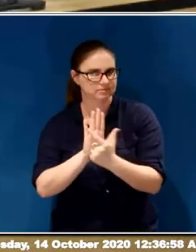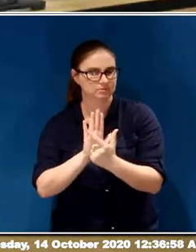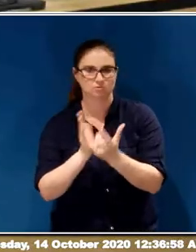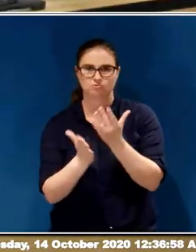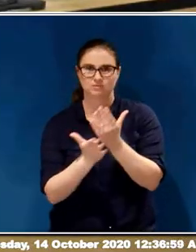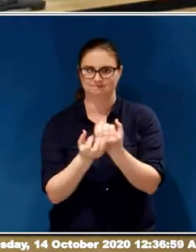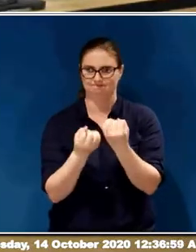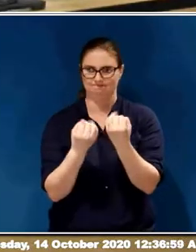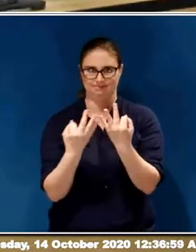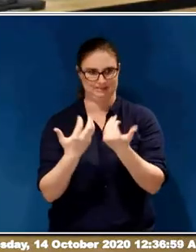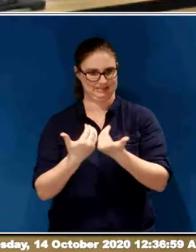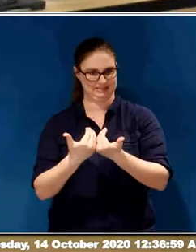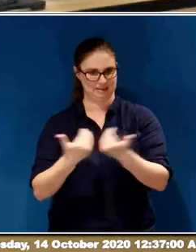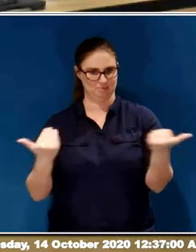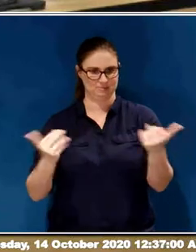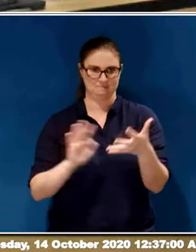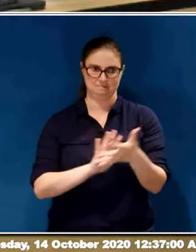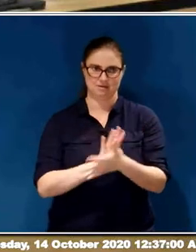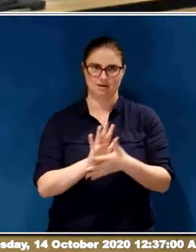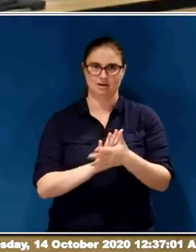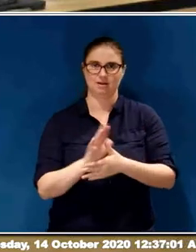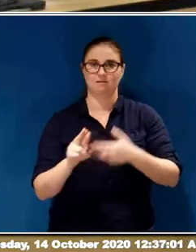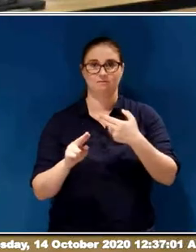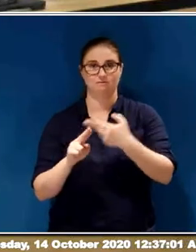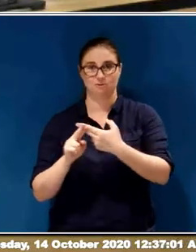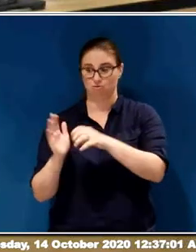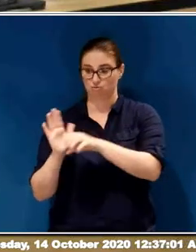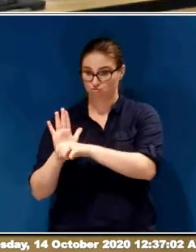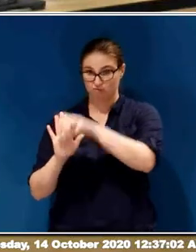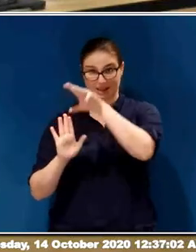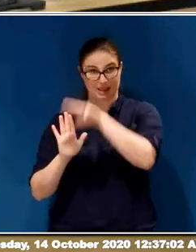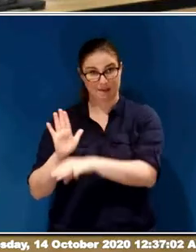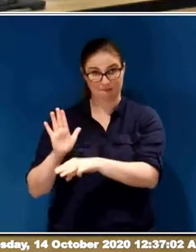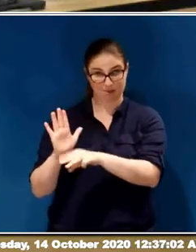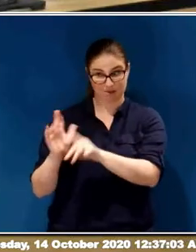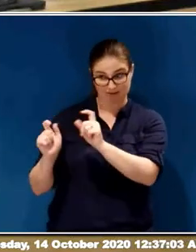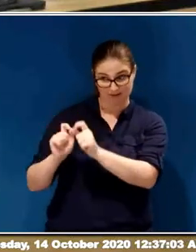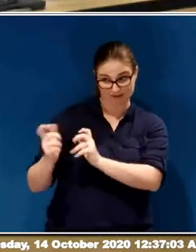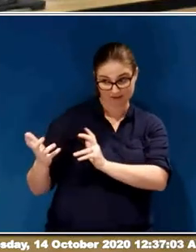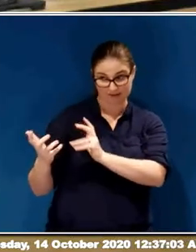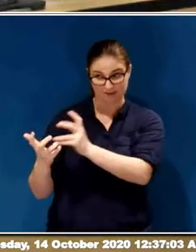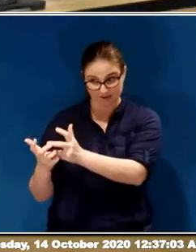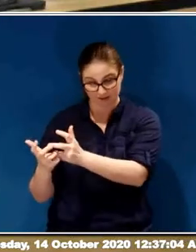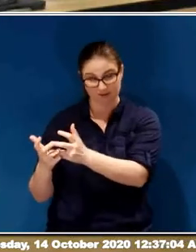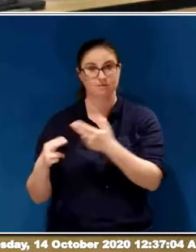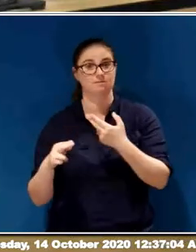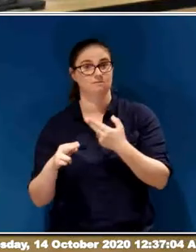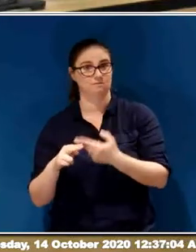accommodations for the provision of interventions, all of which are